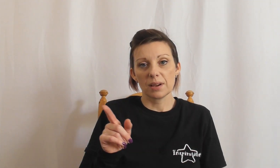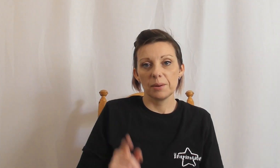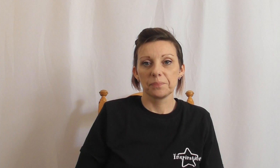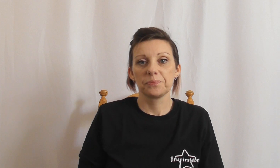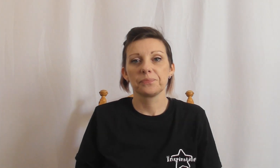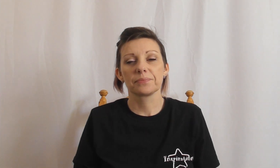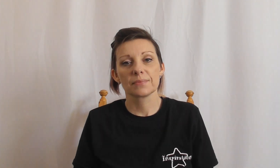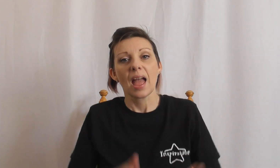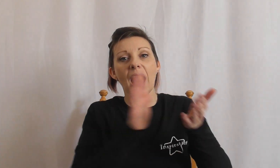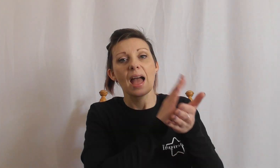Here we go